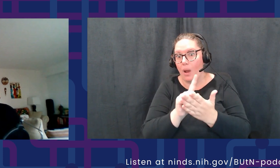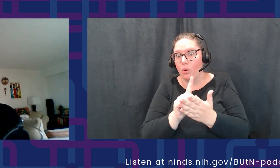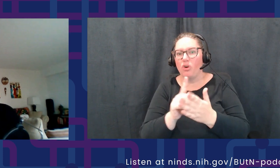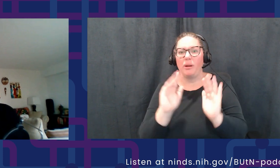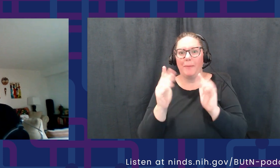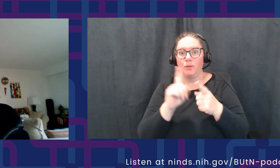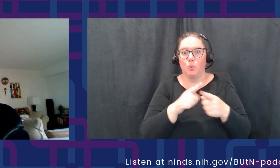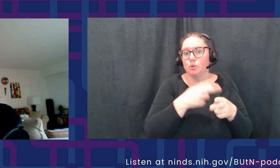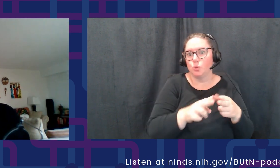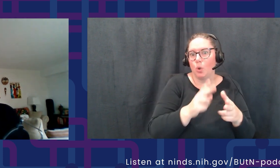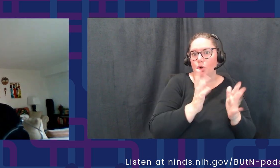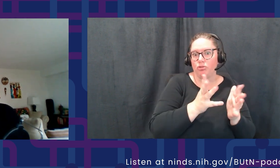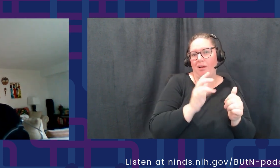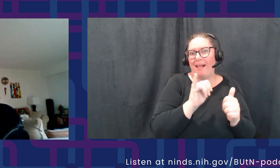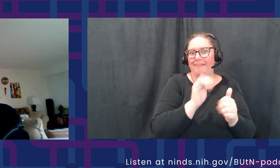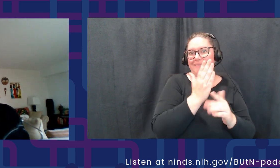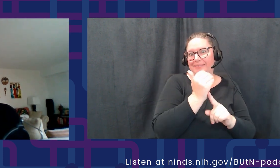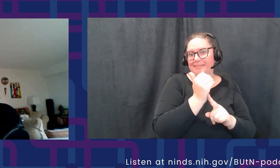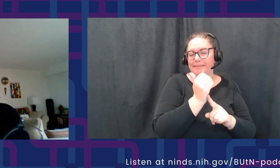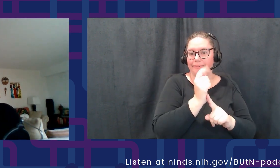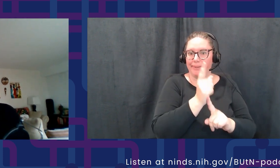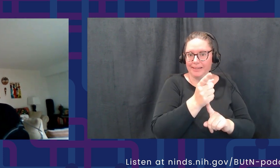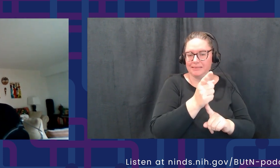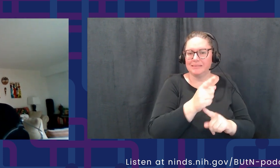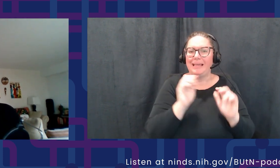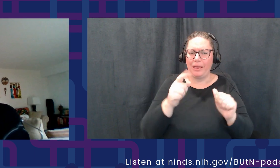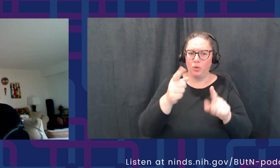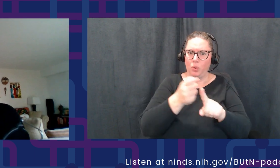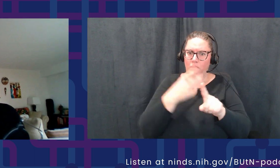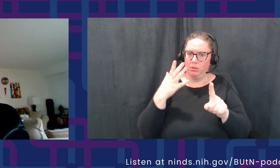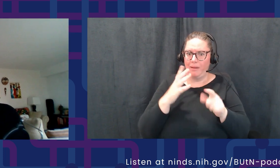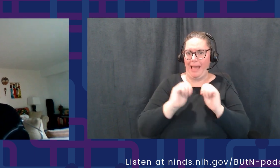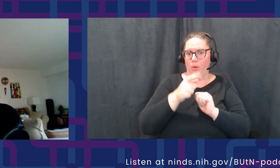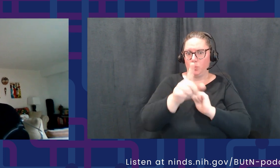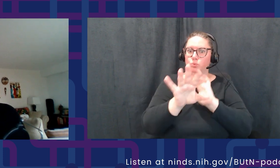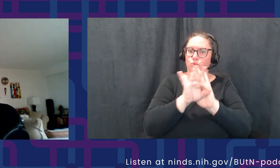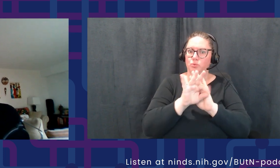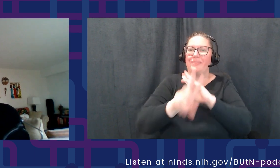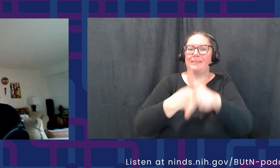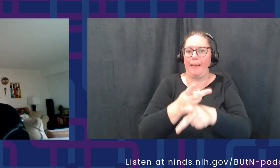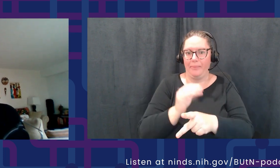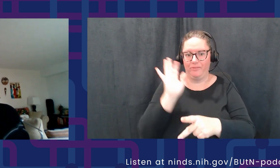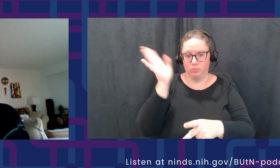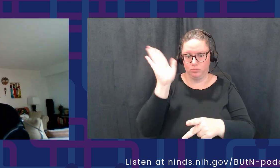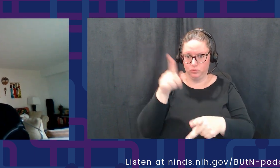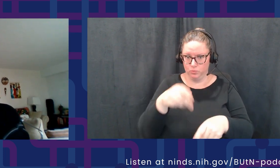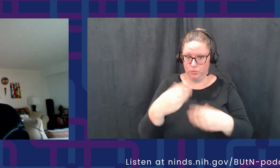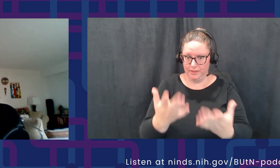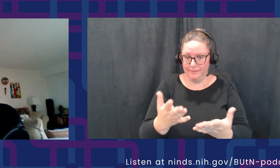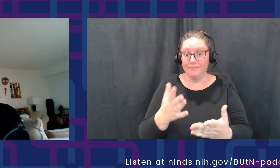talk that's maybe 10 or 15 minutes. Can you talk about how you choose the type of presentations you give and also how